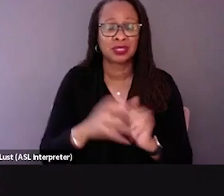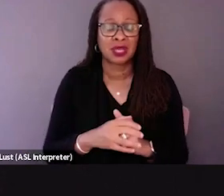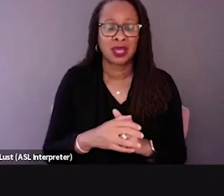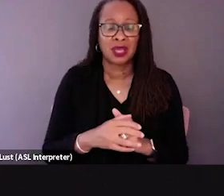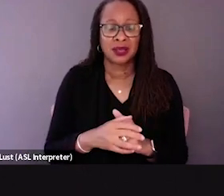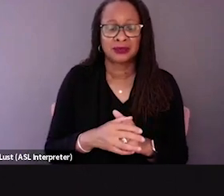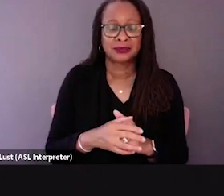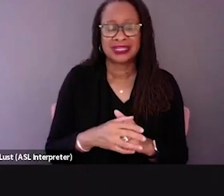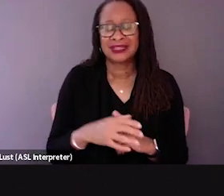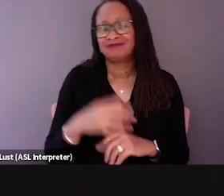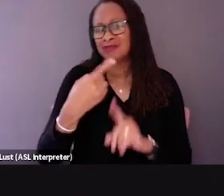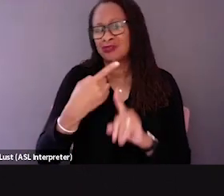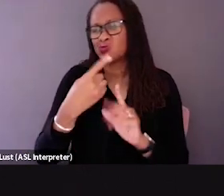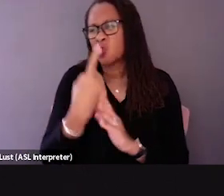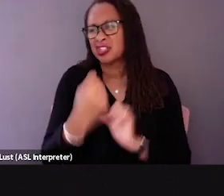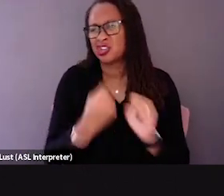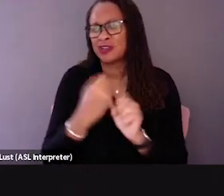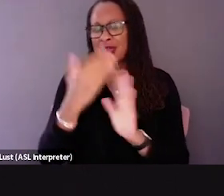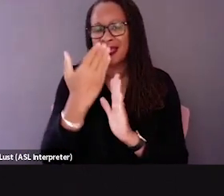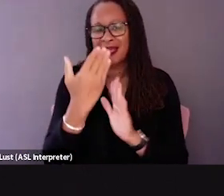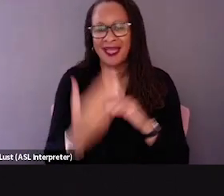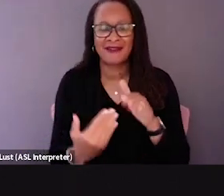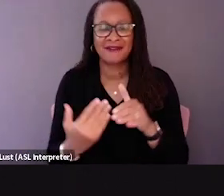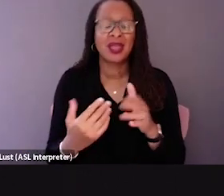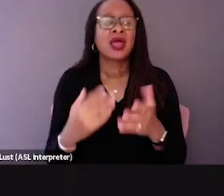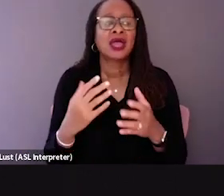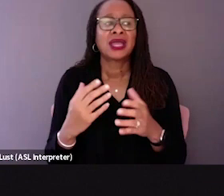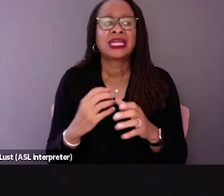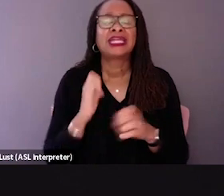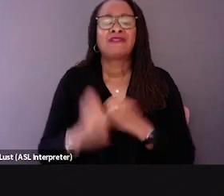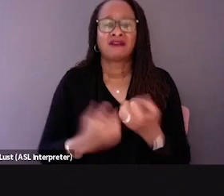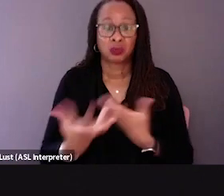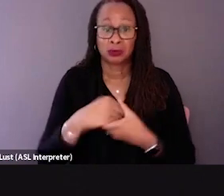it evolved a bit to include more of the letters that she had received over the years